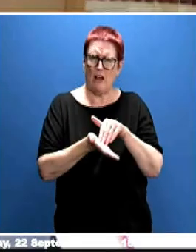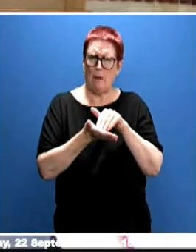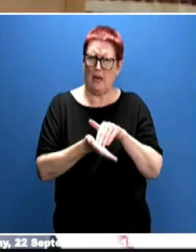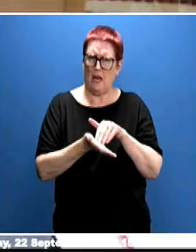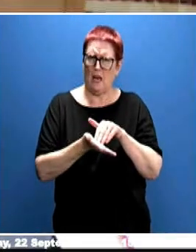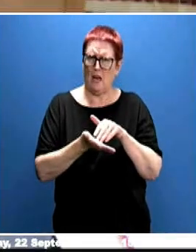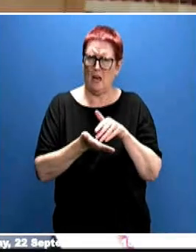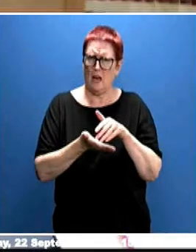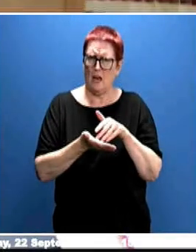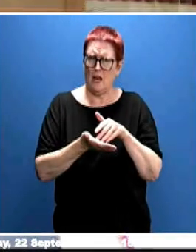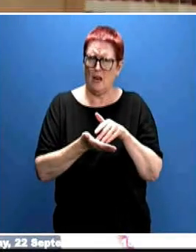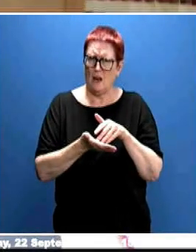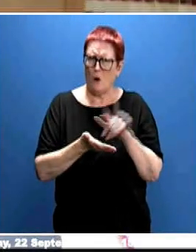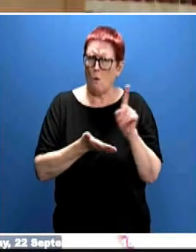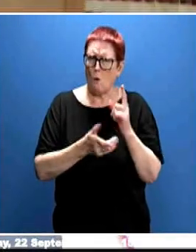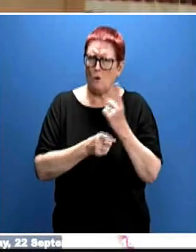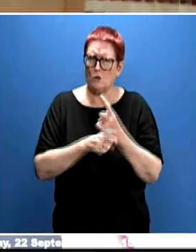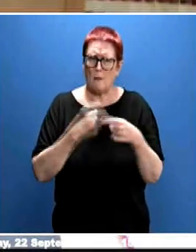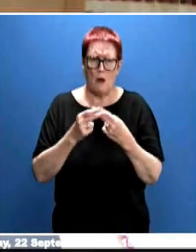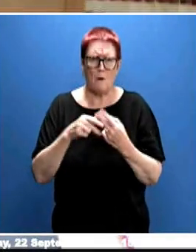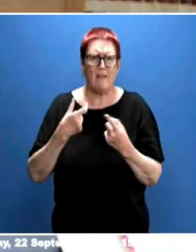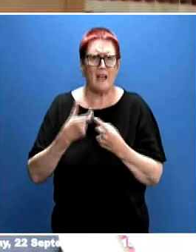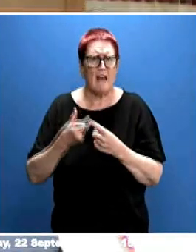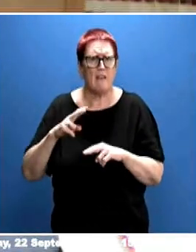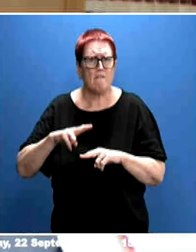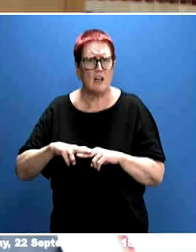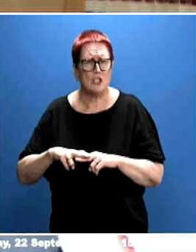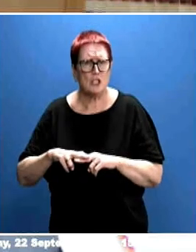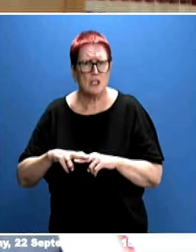describe the Centre, which is around the therapeutic care services.